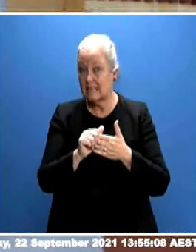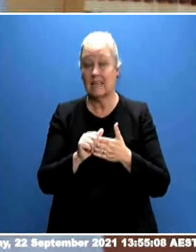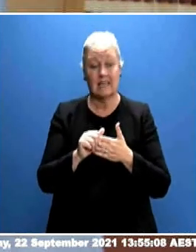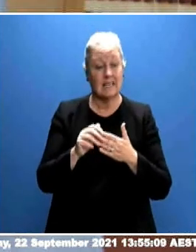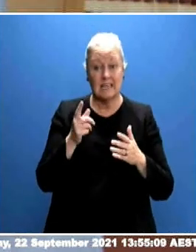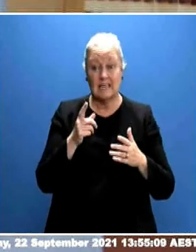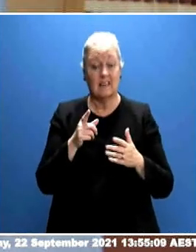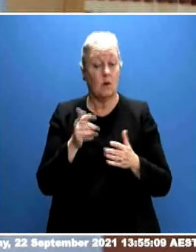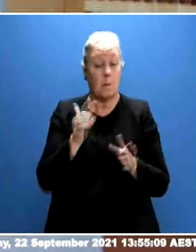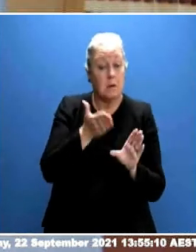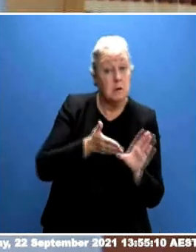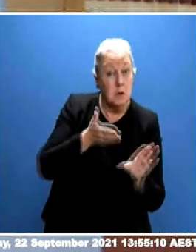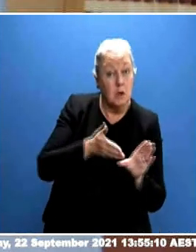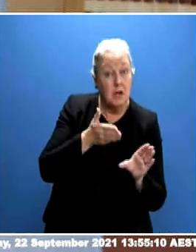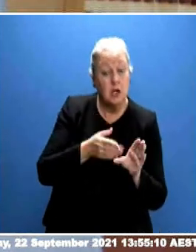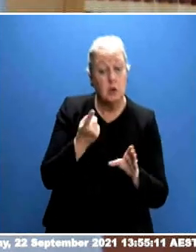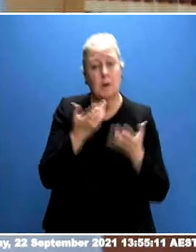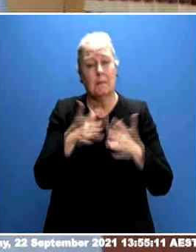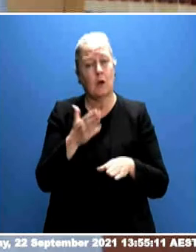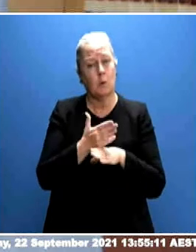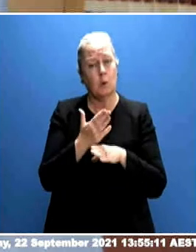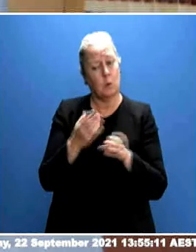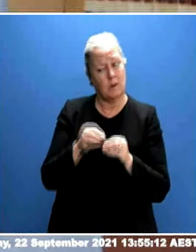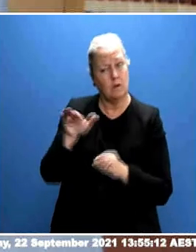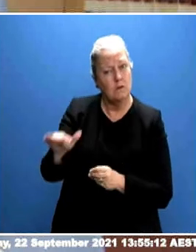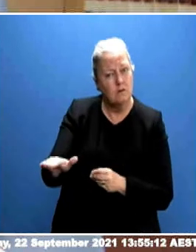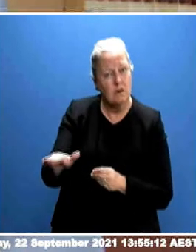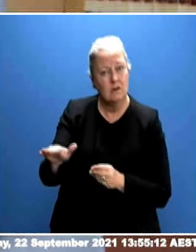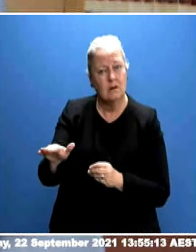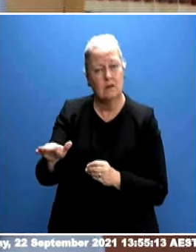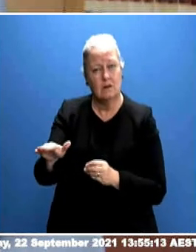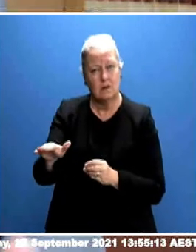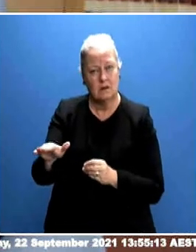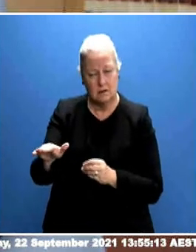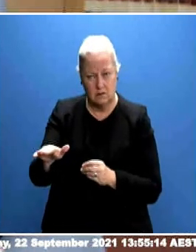psychologists that may have been working with the child, so that by the time the